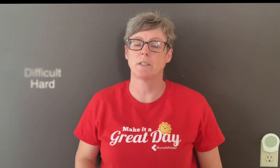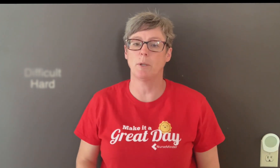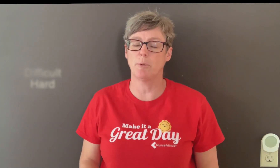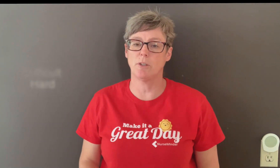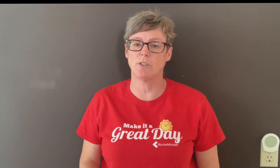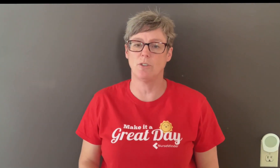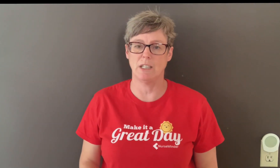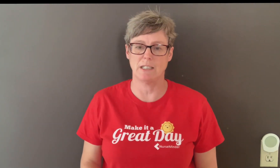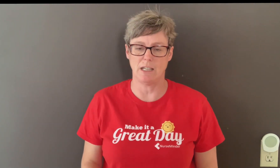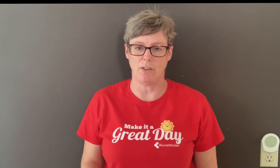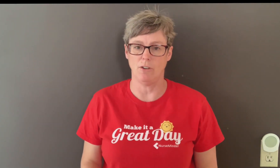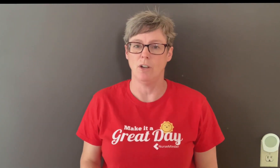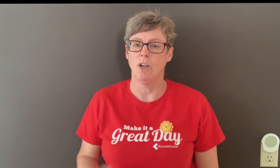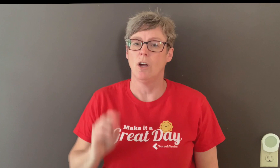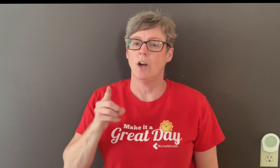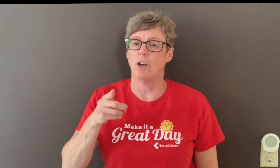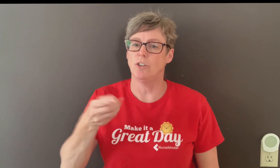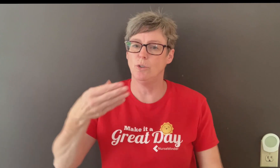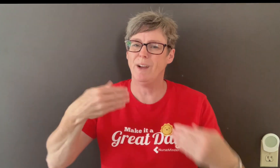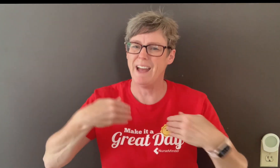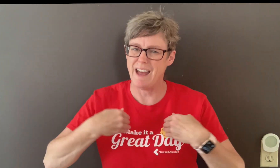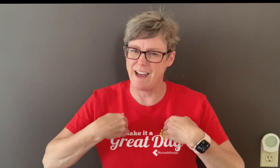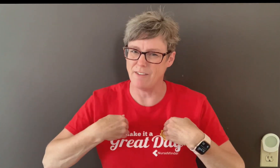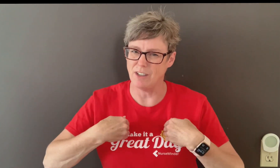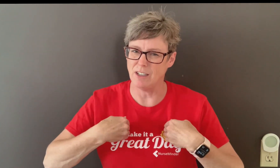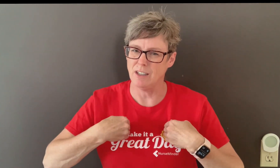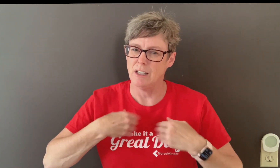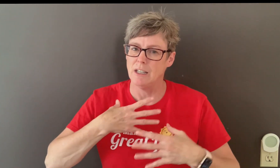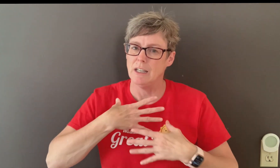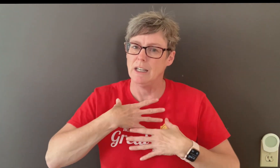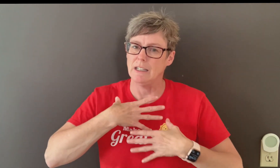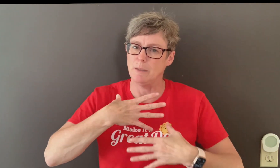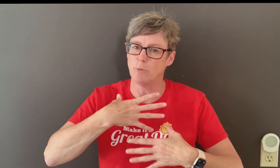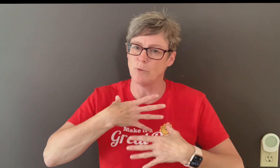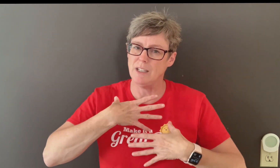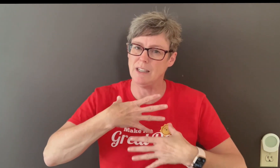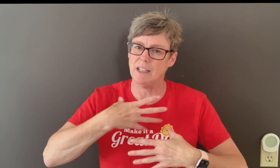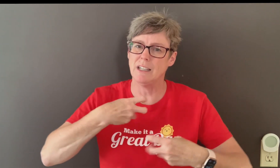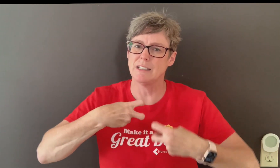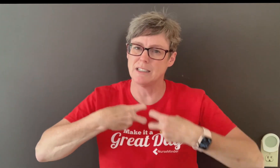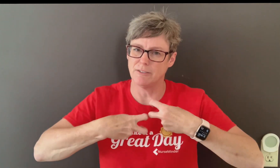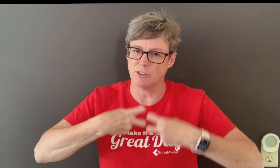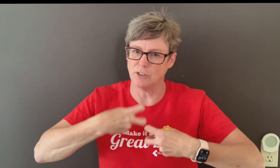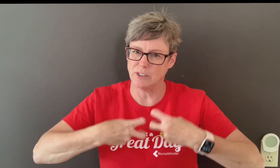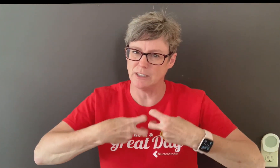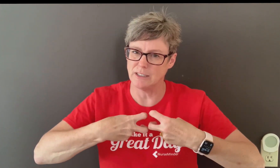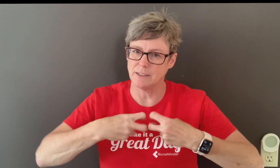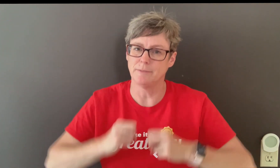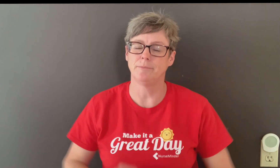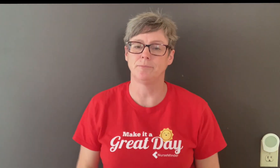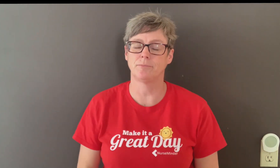want to put those two things together: are you having any breathing